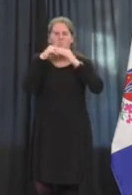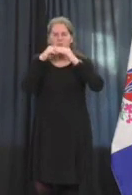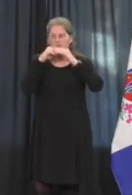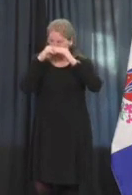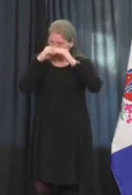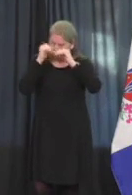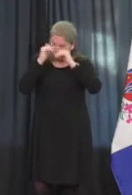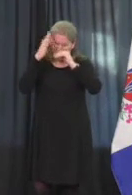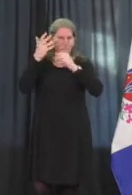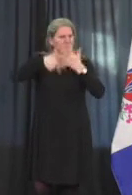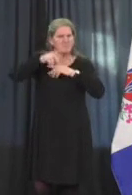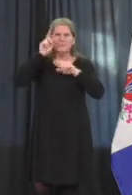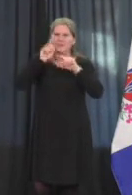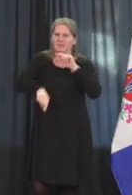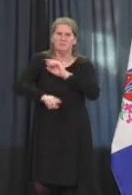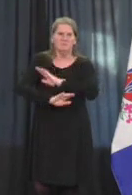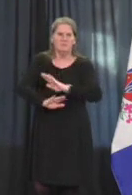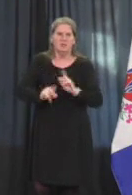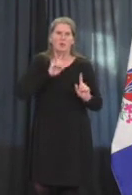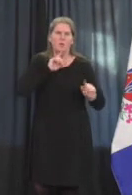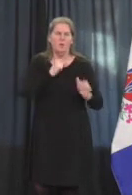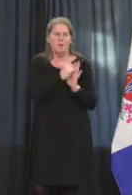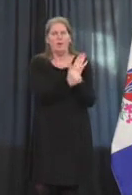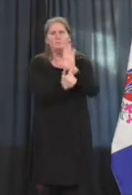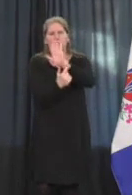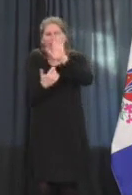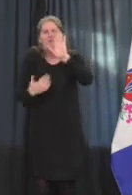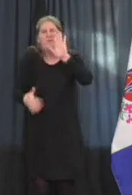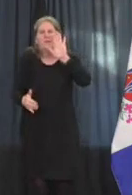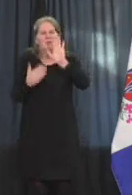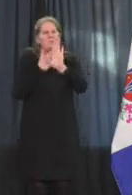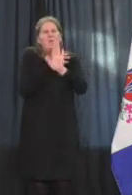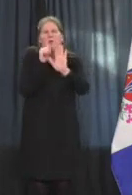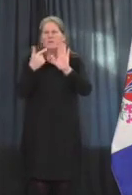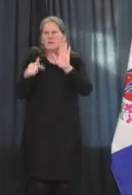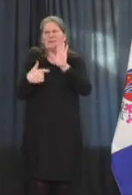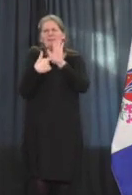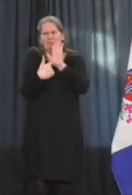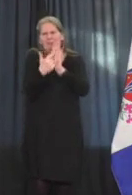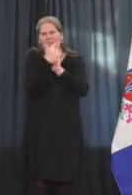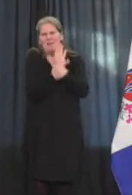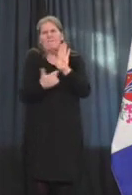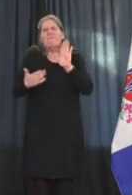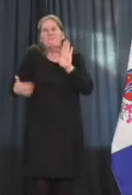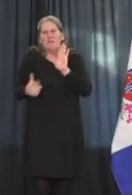LARGER THAN TEN PEOPLE AND A NUMBER OF OTHER PROVISIONS THAT WE HAVE OUTLINED ALREADY. THAT IS THE CHANGE. THAT IS NOW THE LAW.